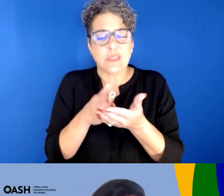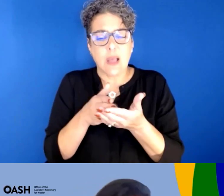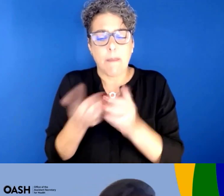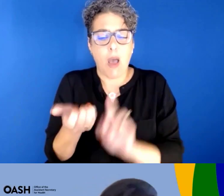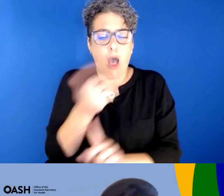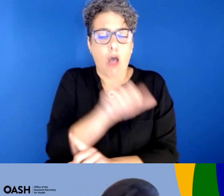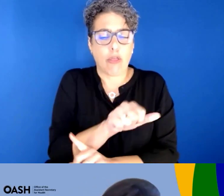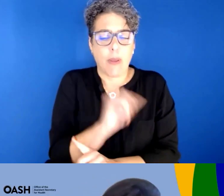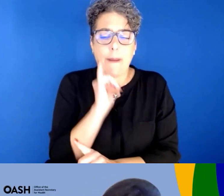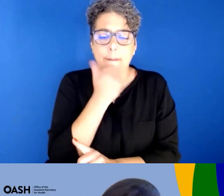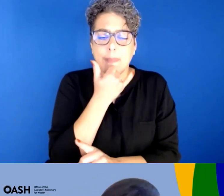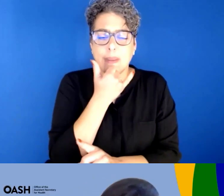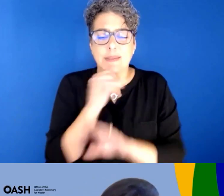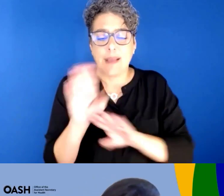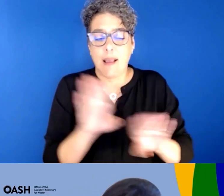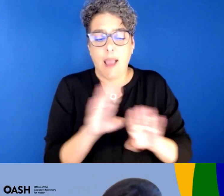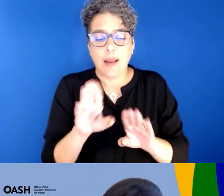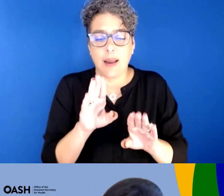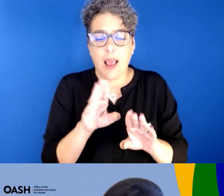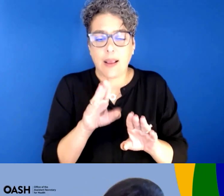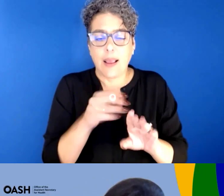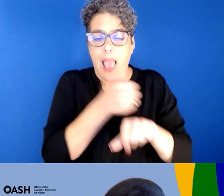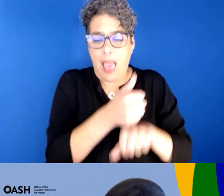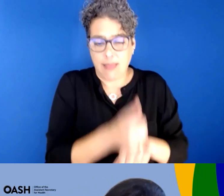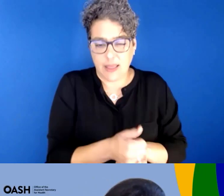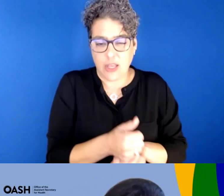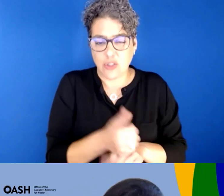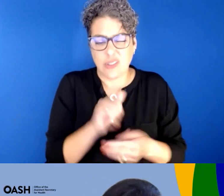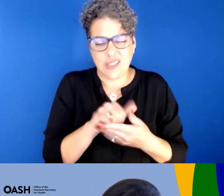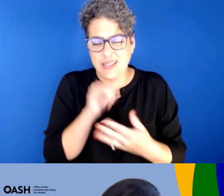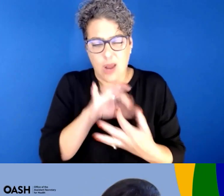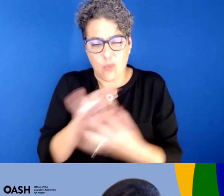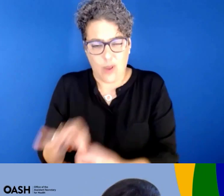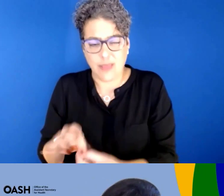and so we definitely are seeing an increase, for instance, in harassment allegations.